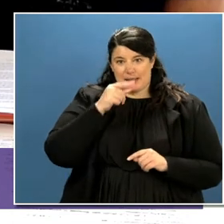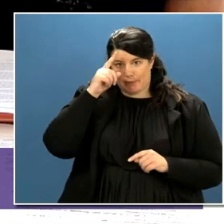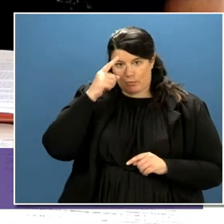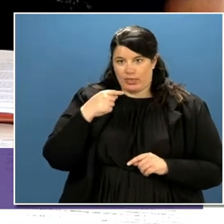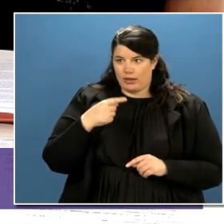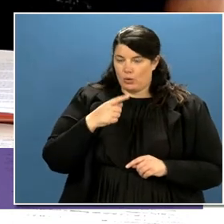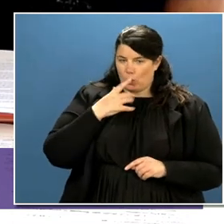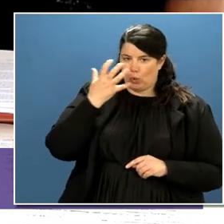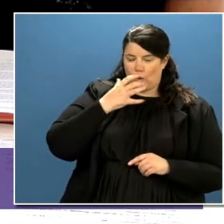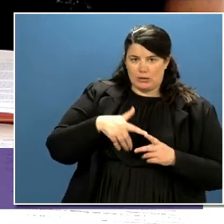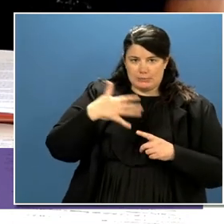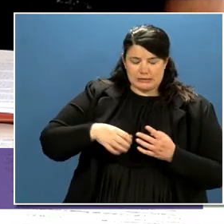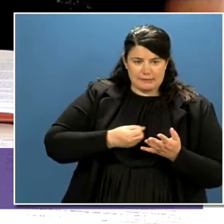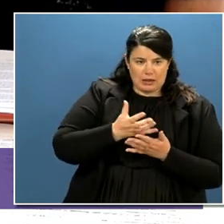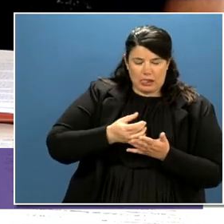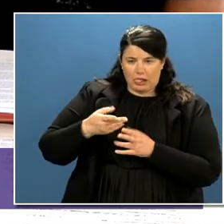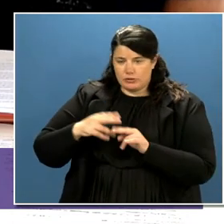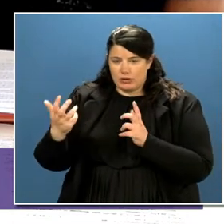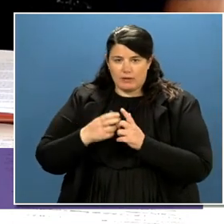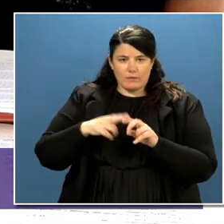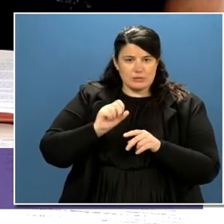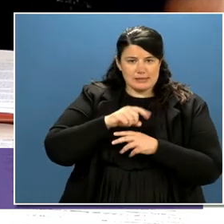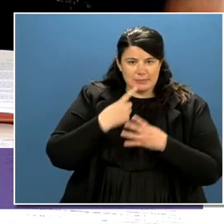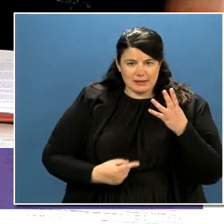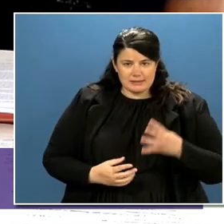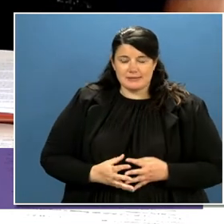of those workplace adjustments. Brilliant.